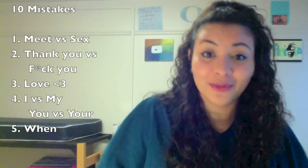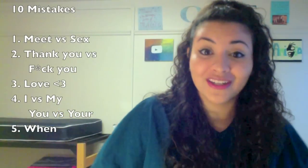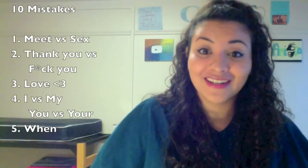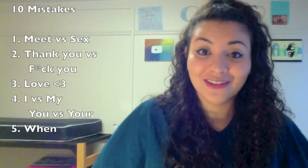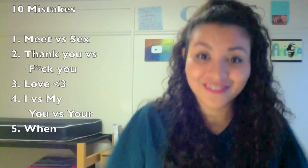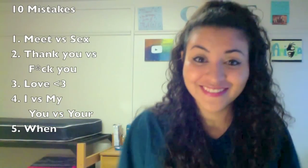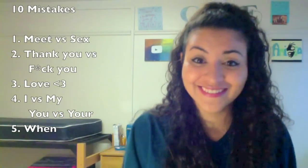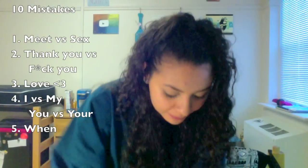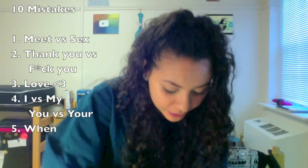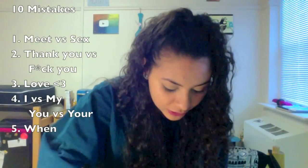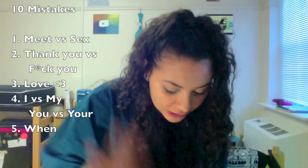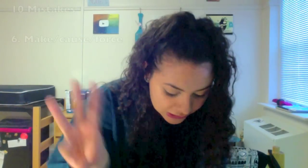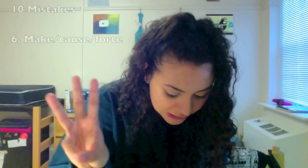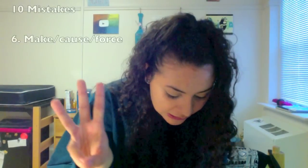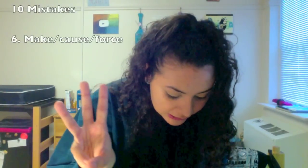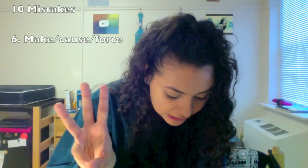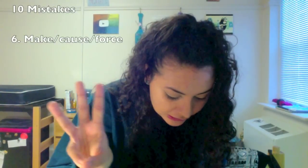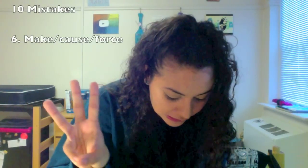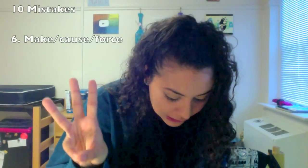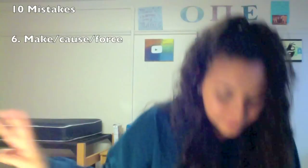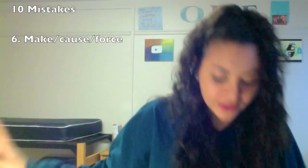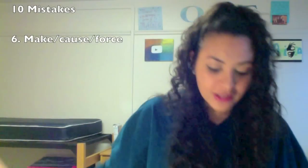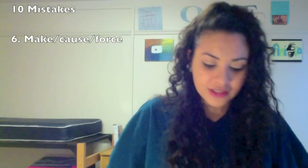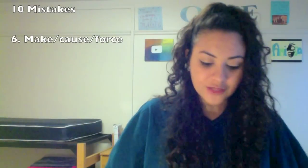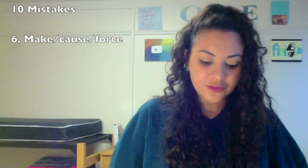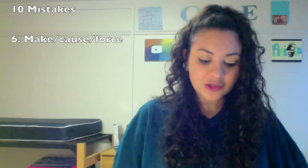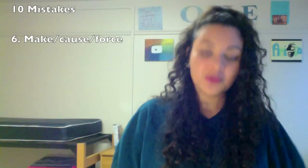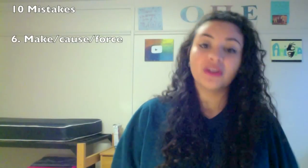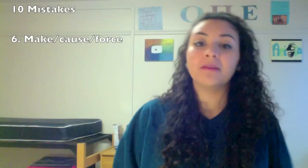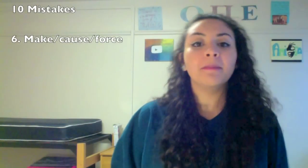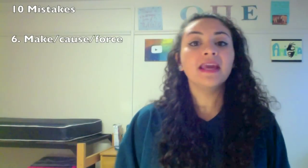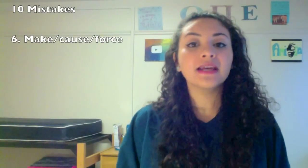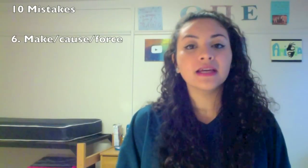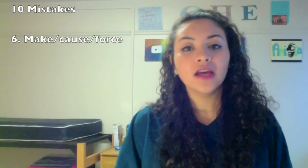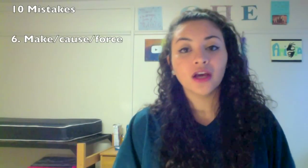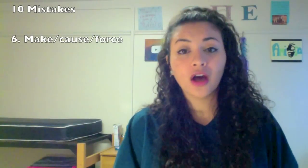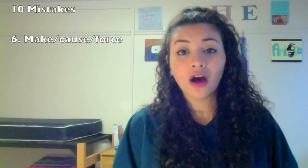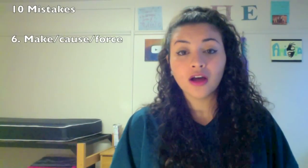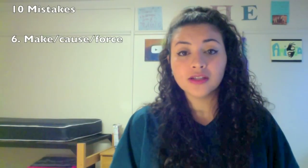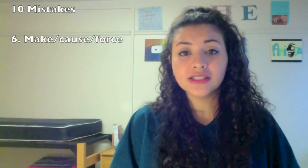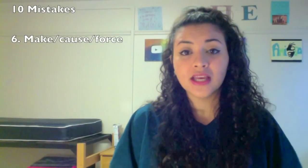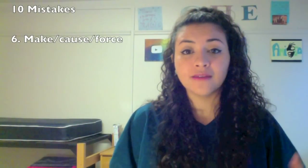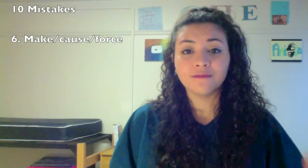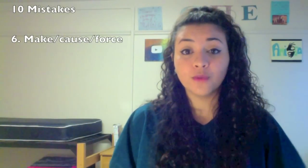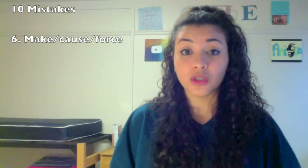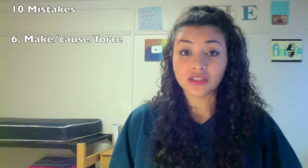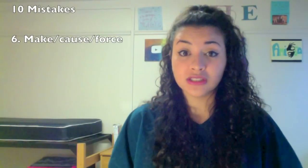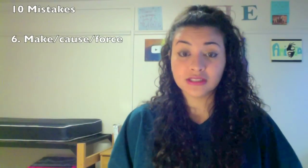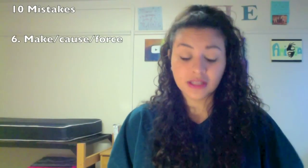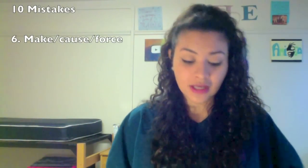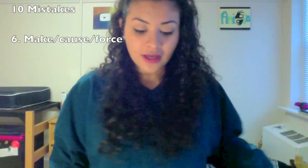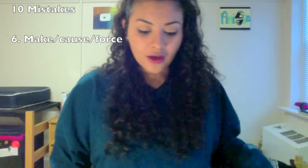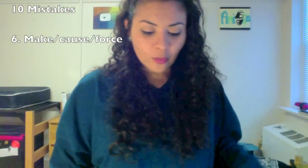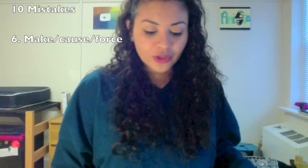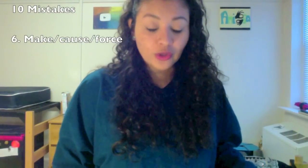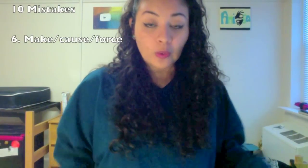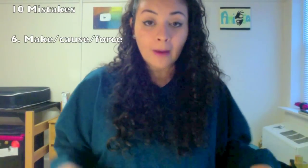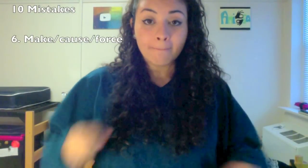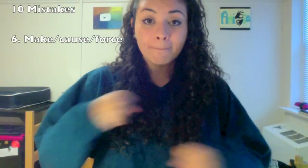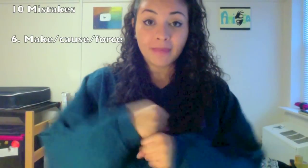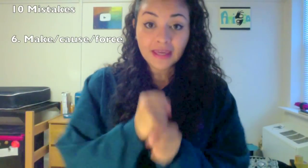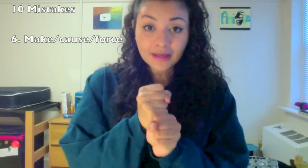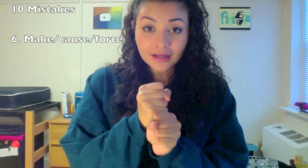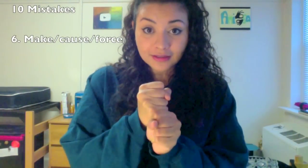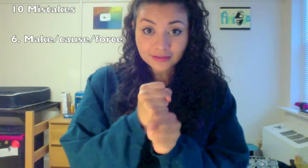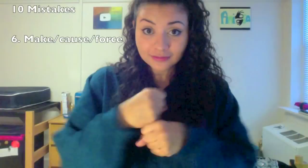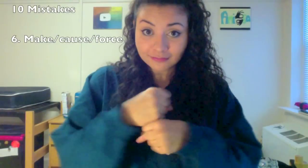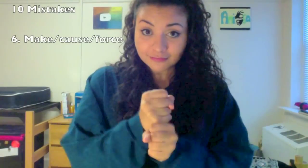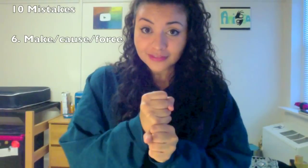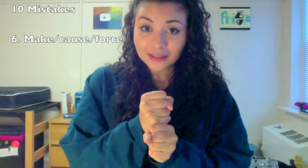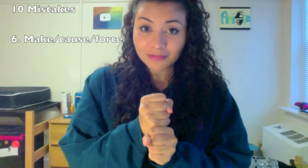finally pointed it out. Number 6! The difference between Make, cause, and Force. When you "make"